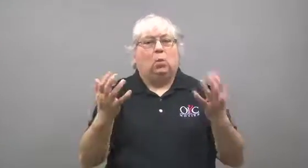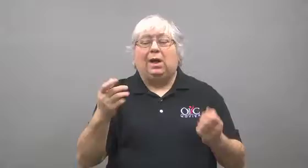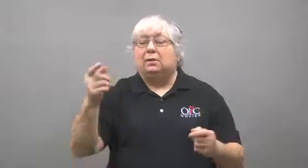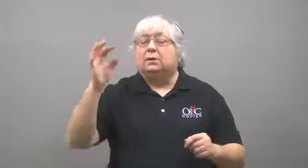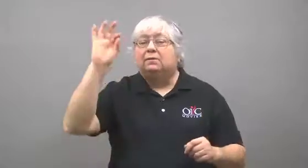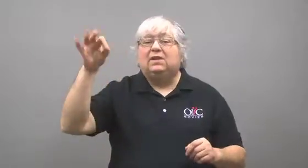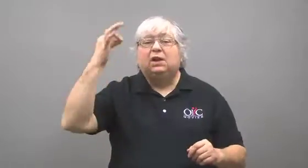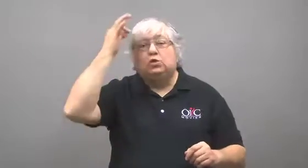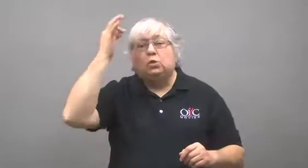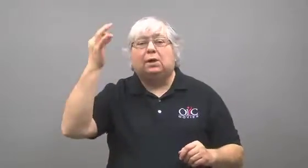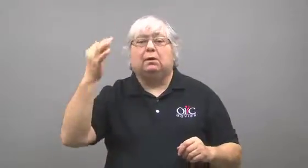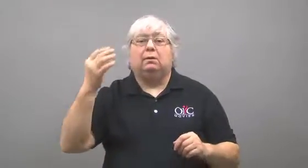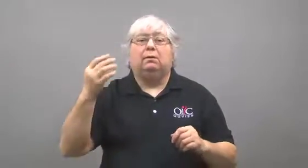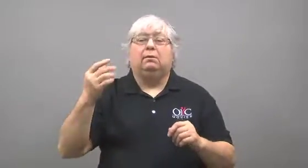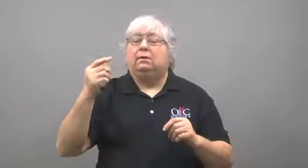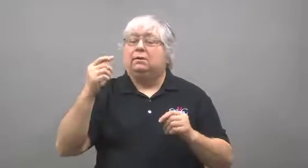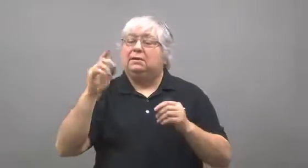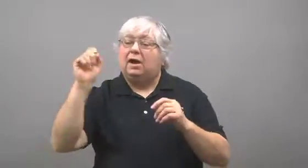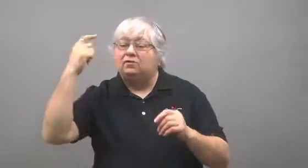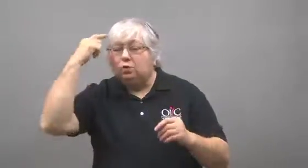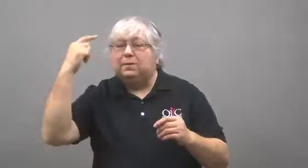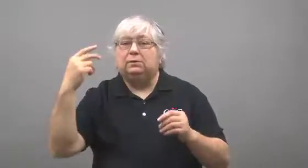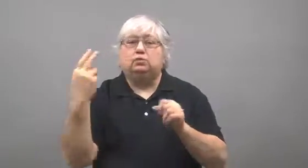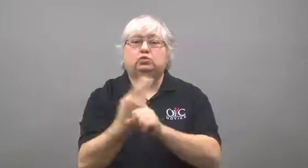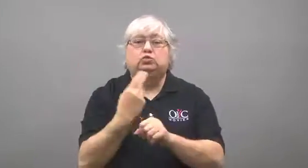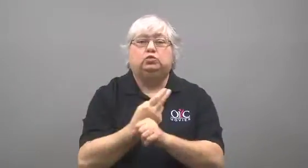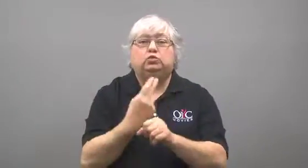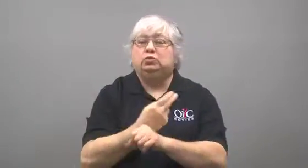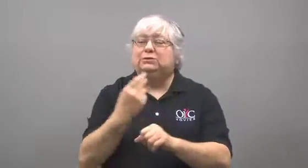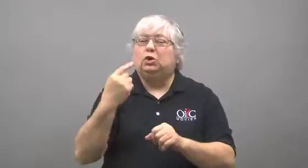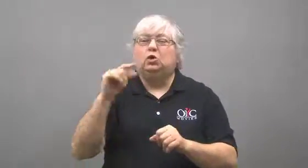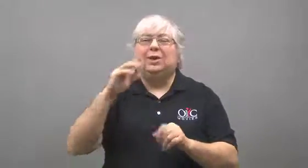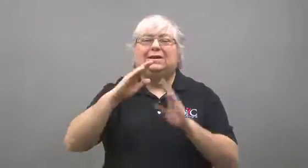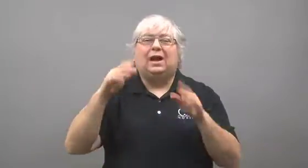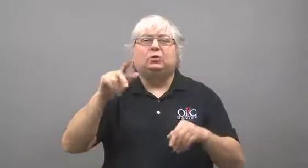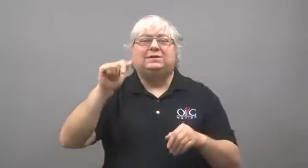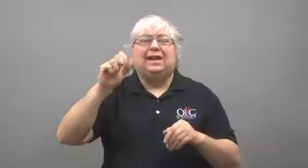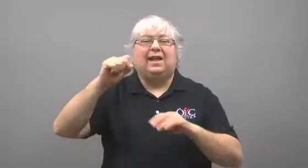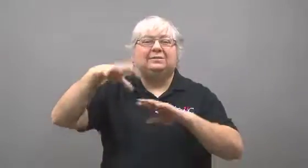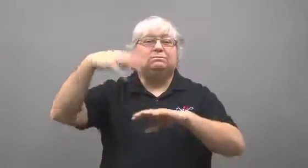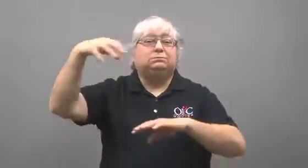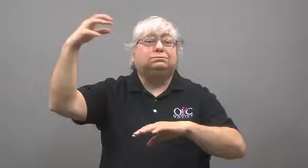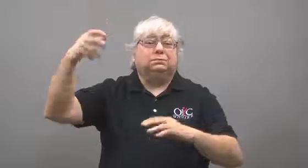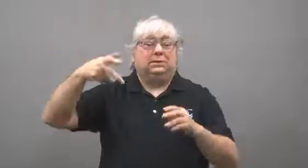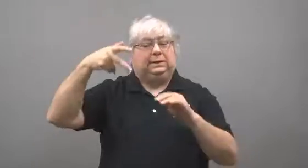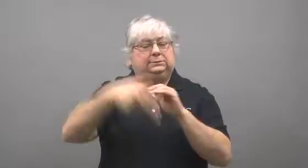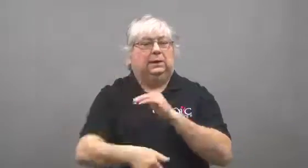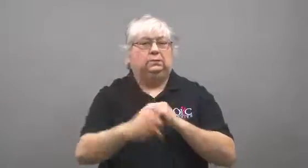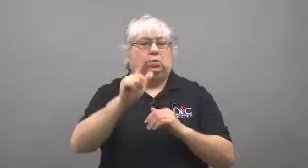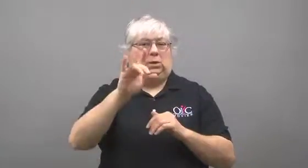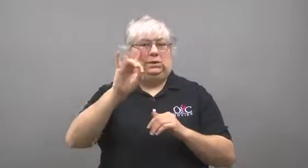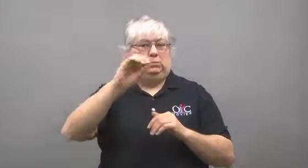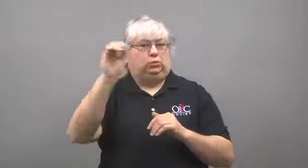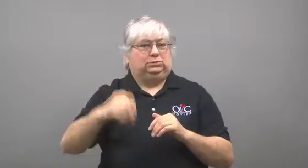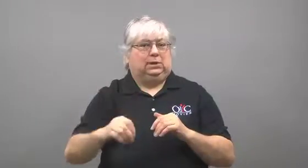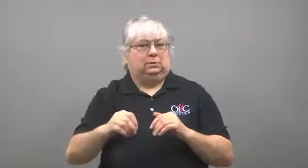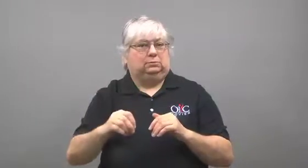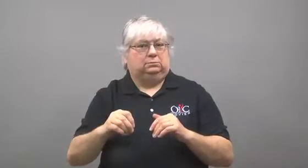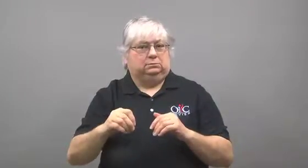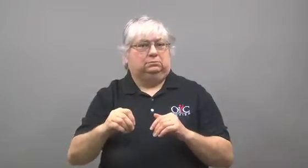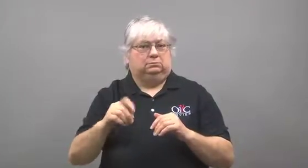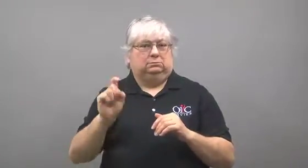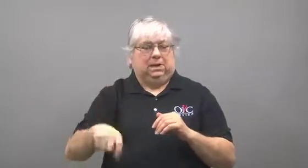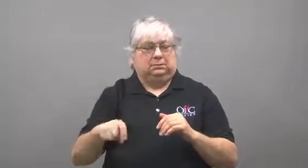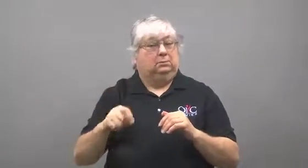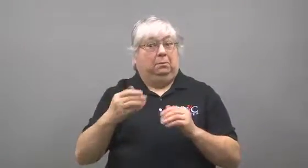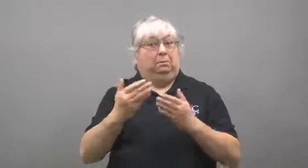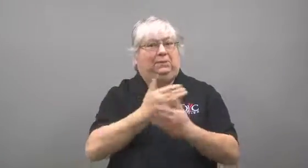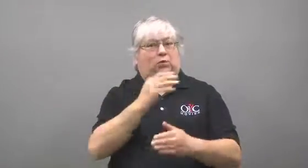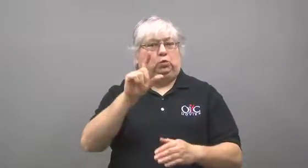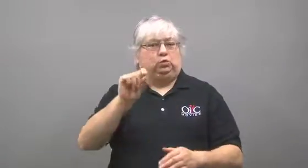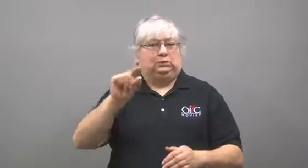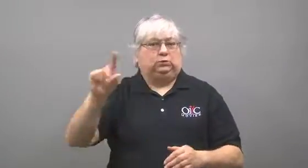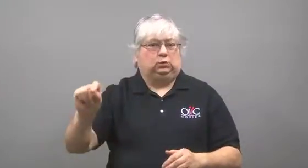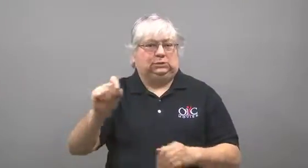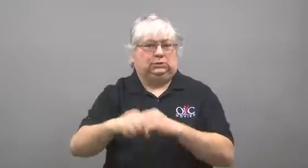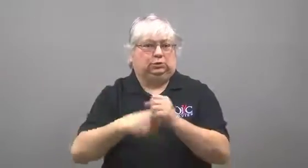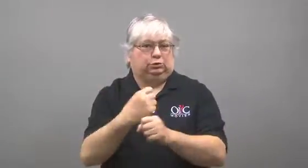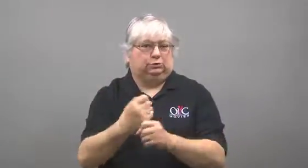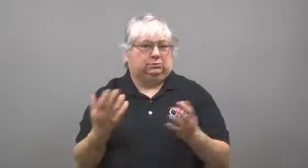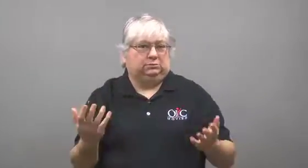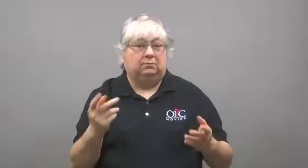the federal government to cut greenhouse gas emissions by 28 percent by the year 2020.